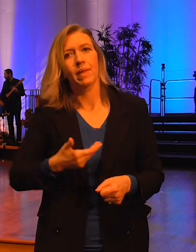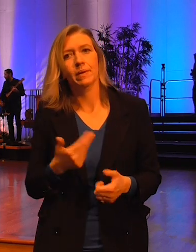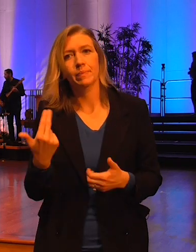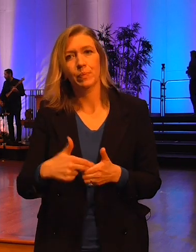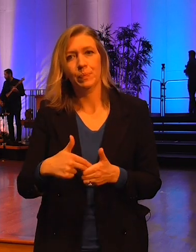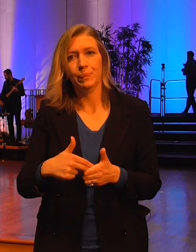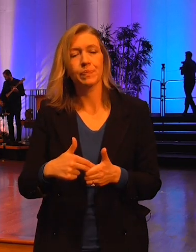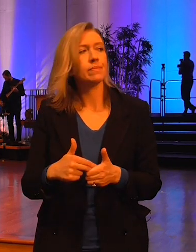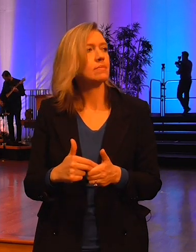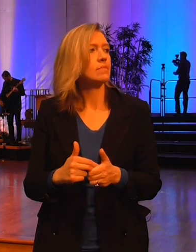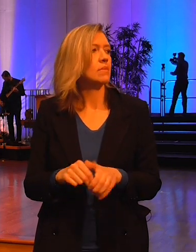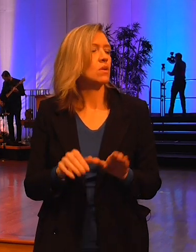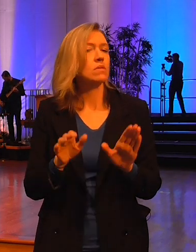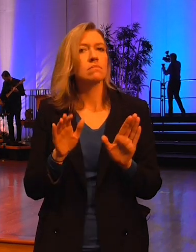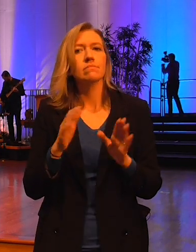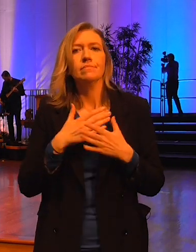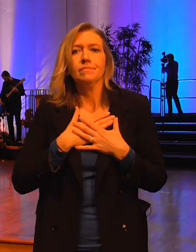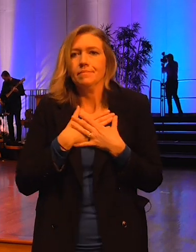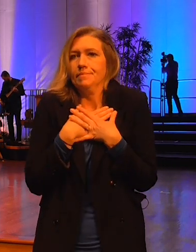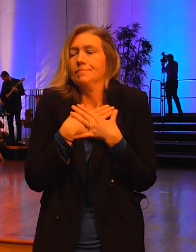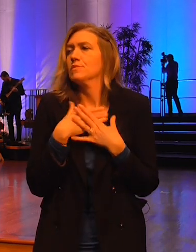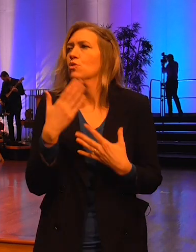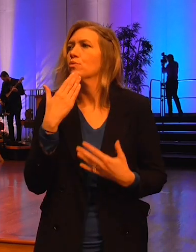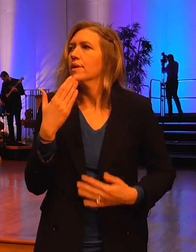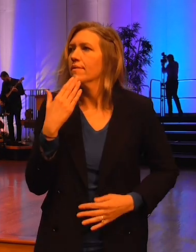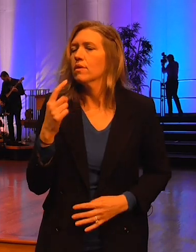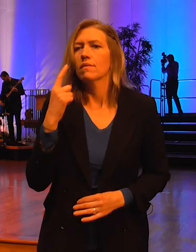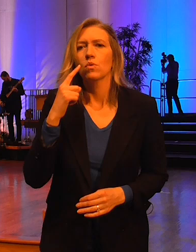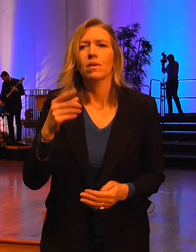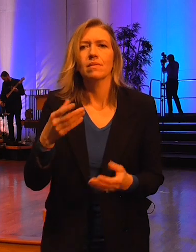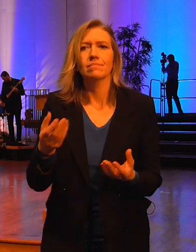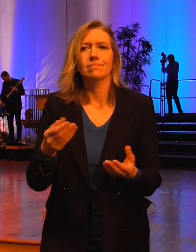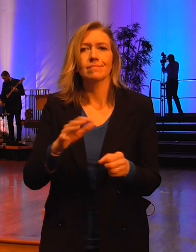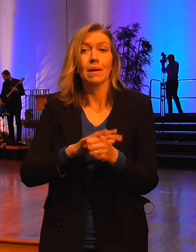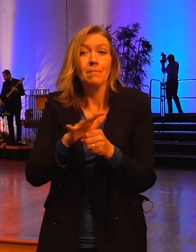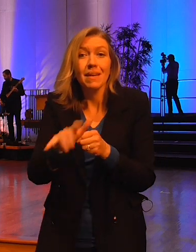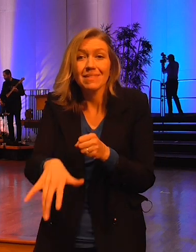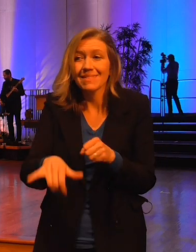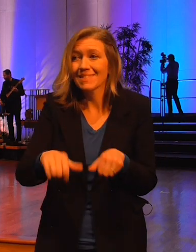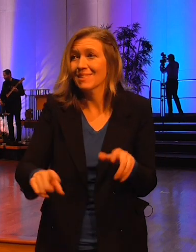grateful for all of the abundance that makes its way into Mile High Church thanks for everything